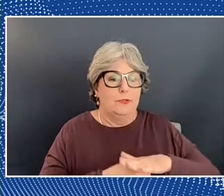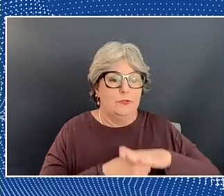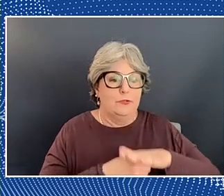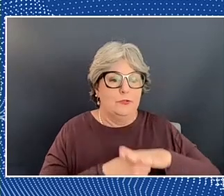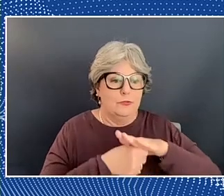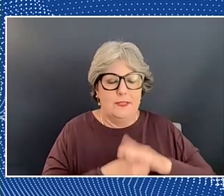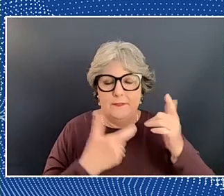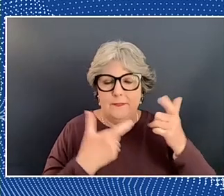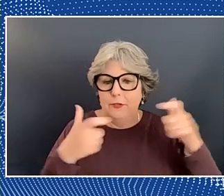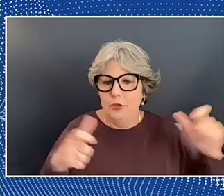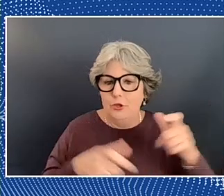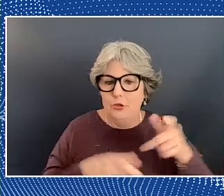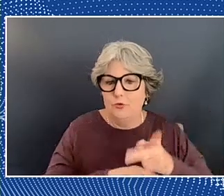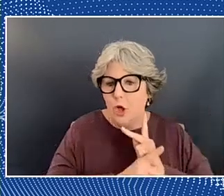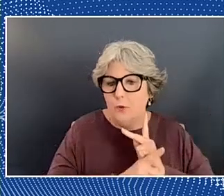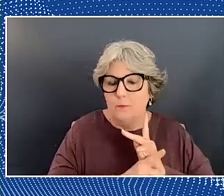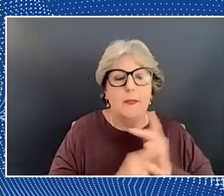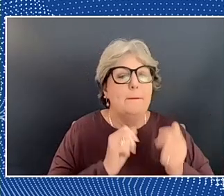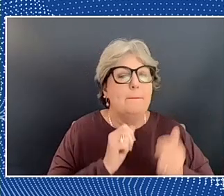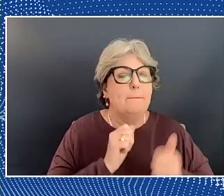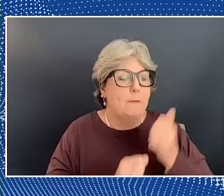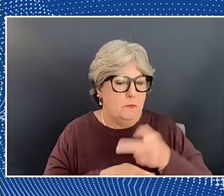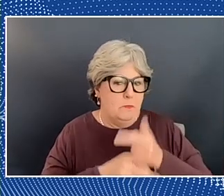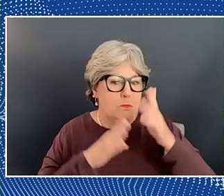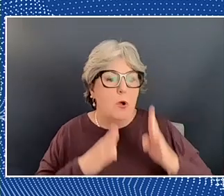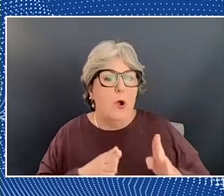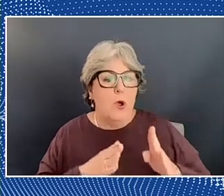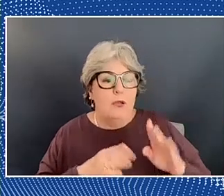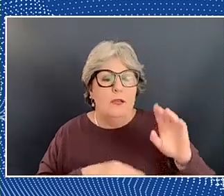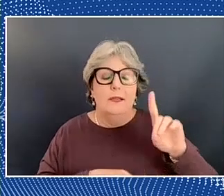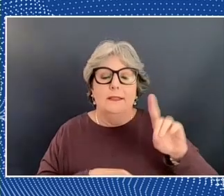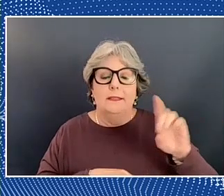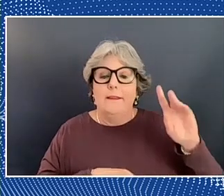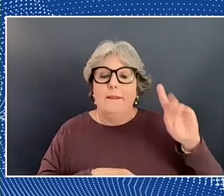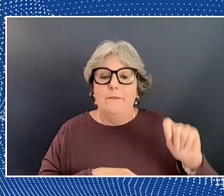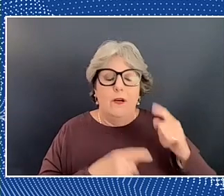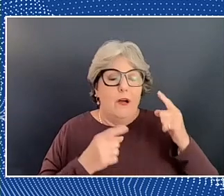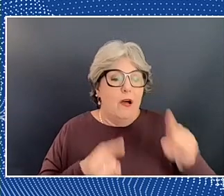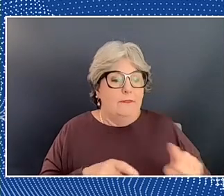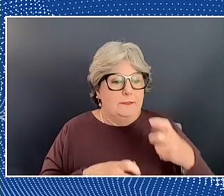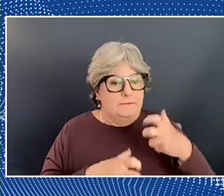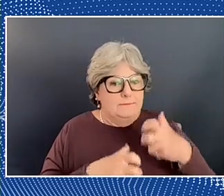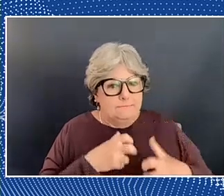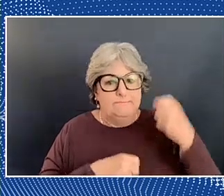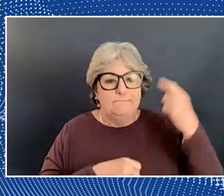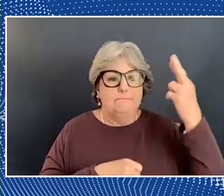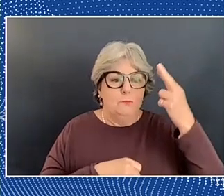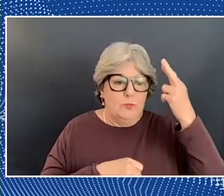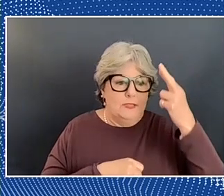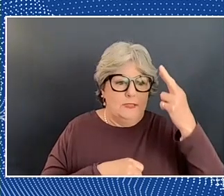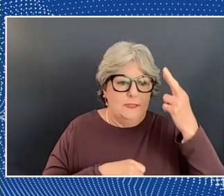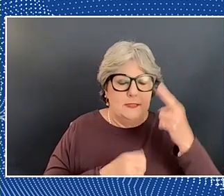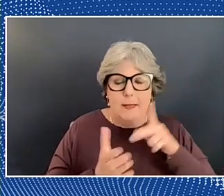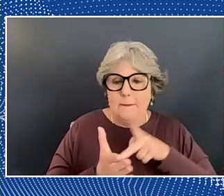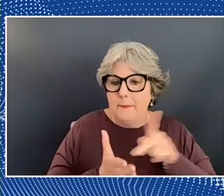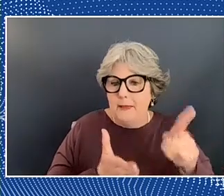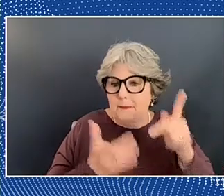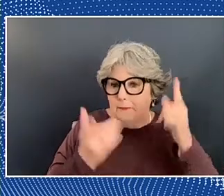As with most borrowers who have gone into default, it is often for hardship reasons. A payment agreement was only offered after